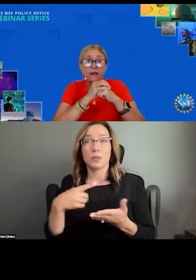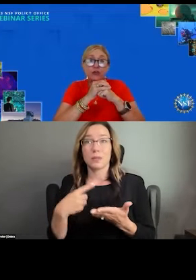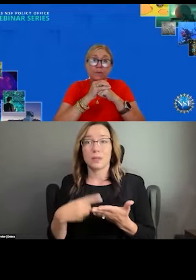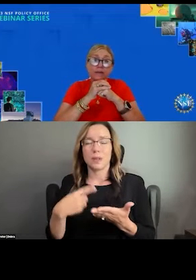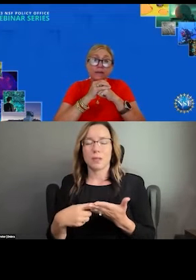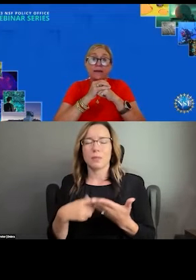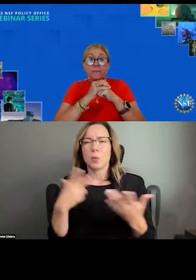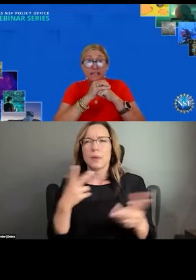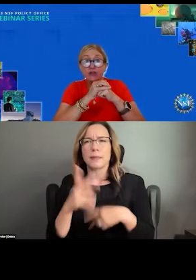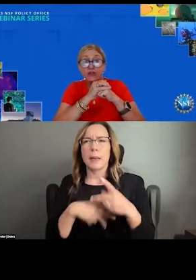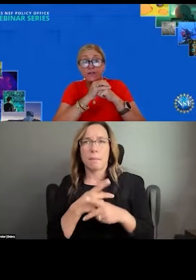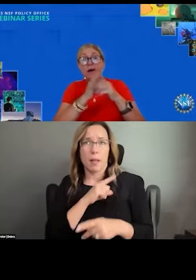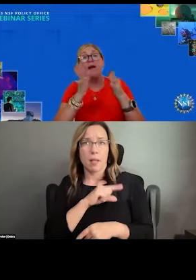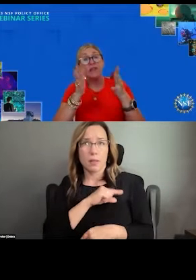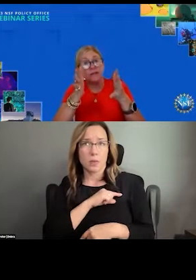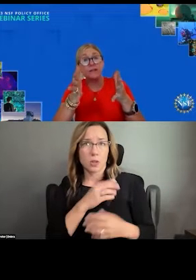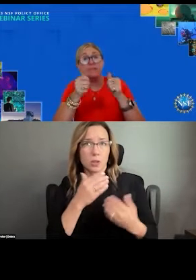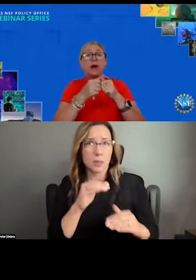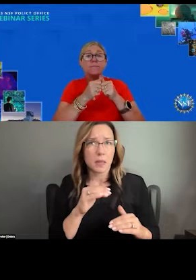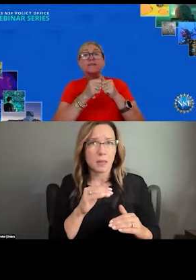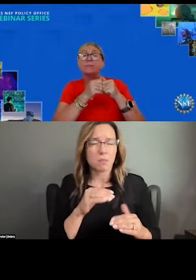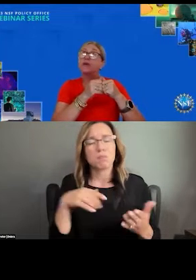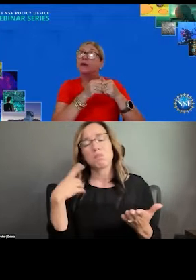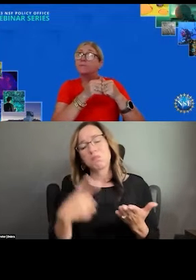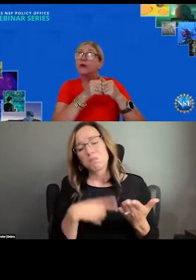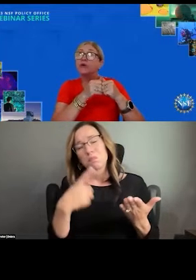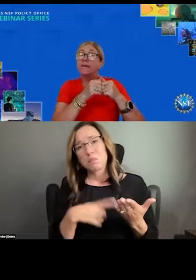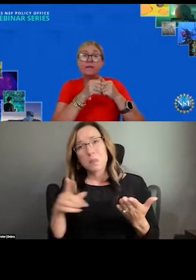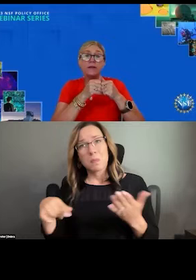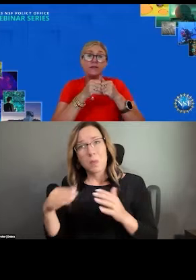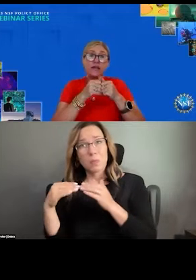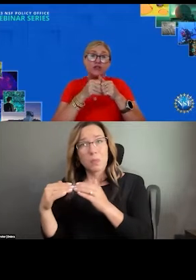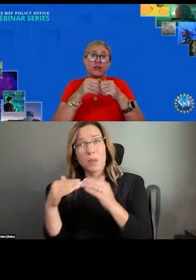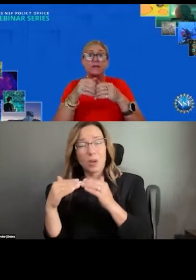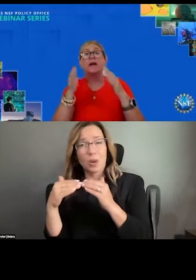eligibility limitations that sometimes appear in program solicitations,